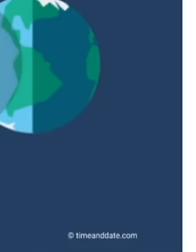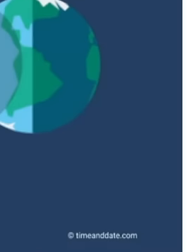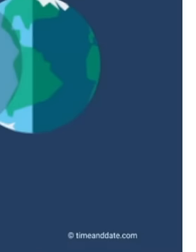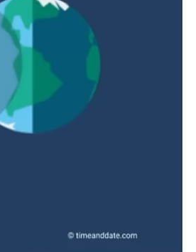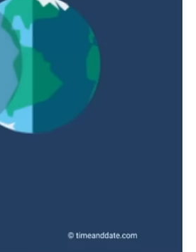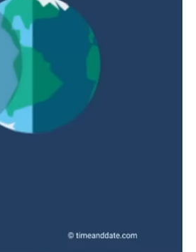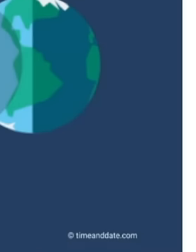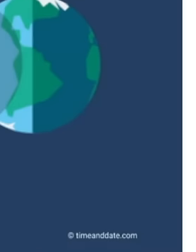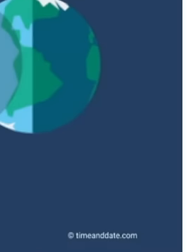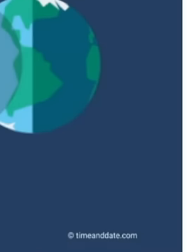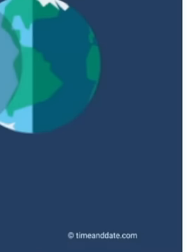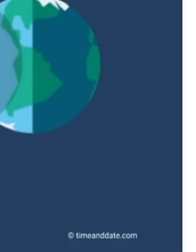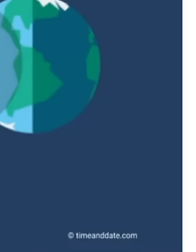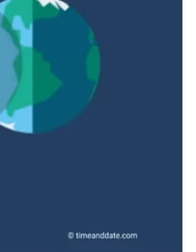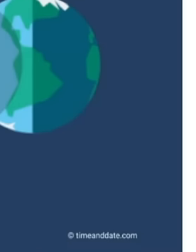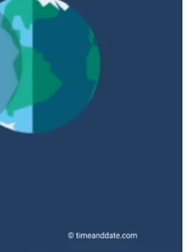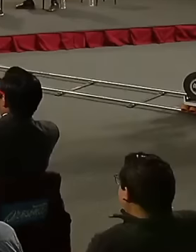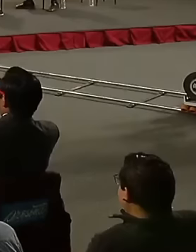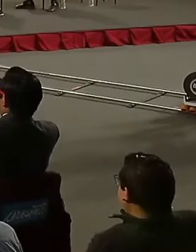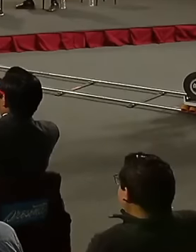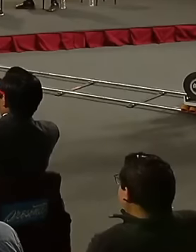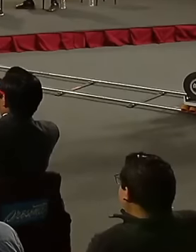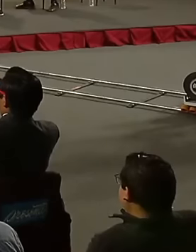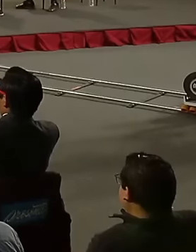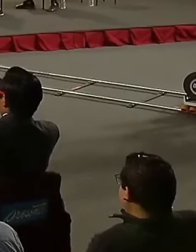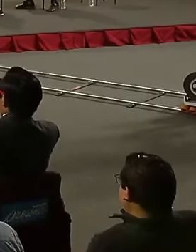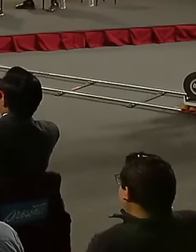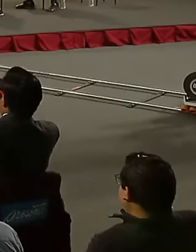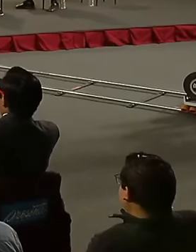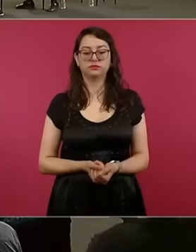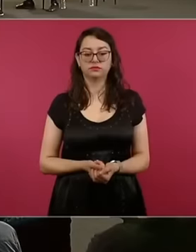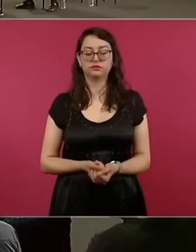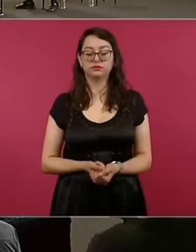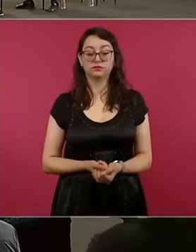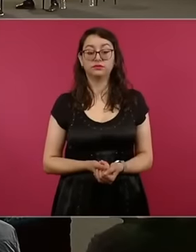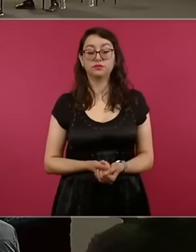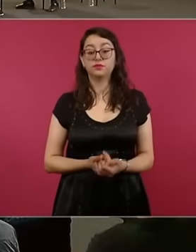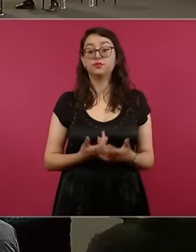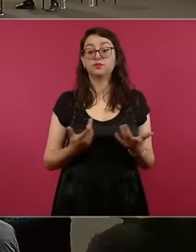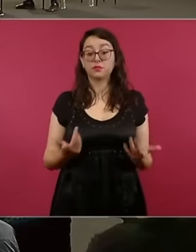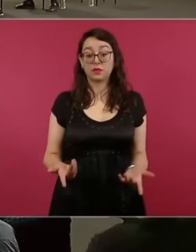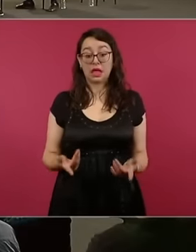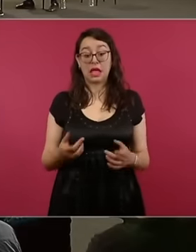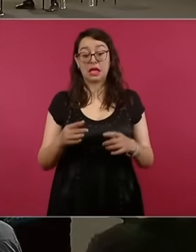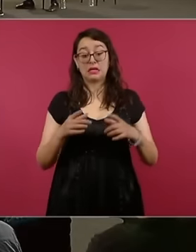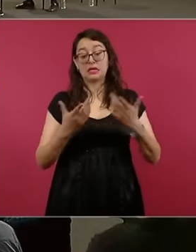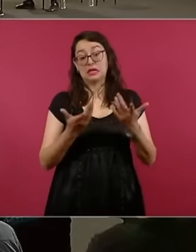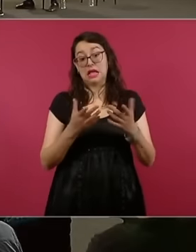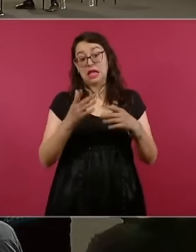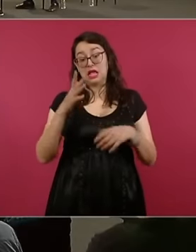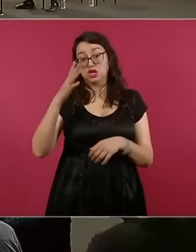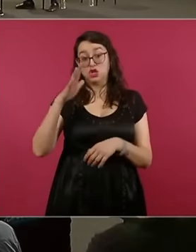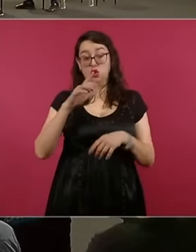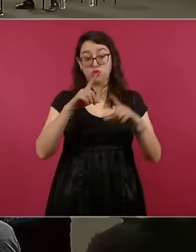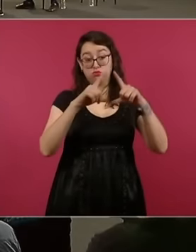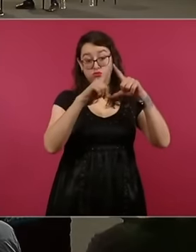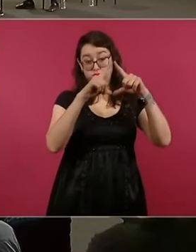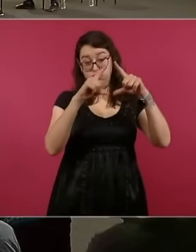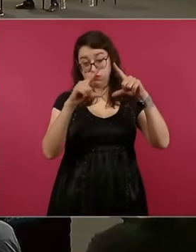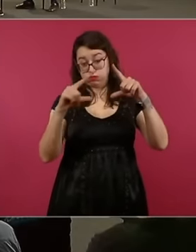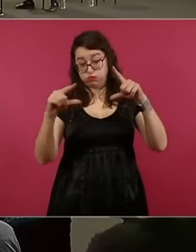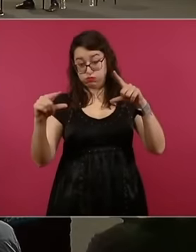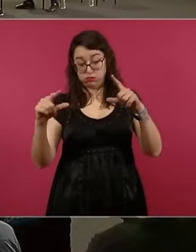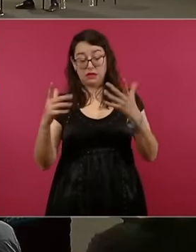this little circle will see it as a total or annular eclipse if the moon is a little further from